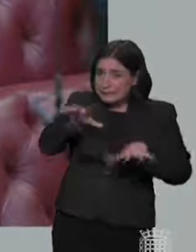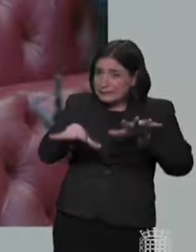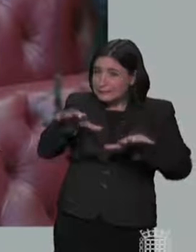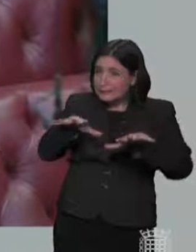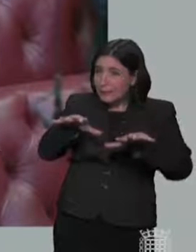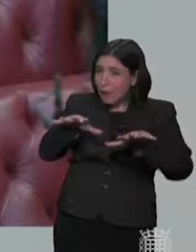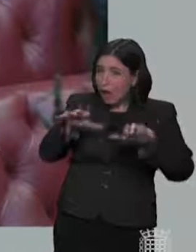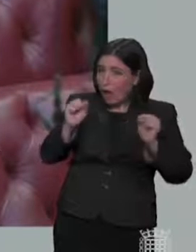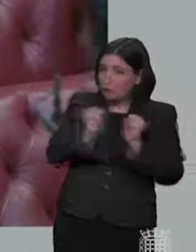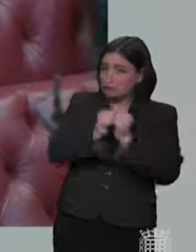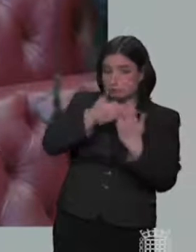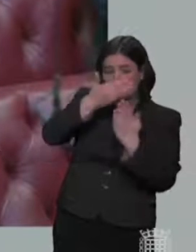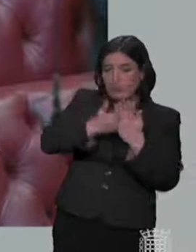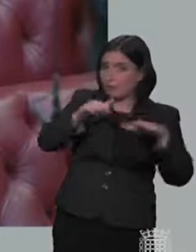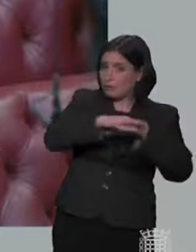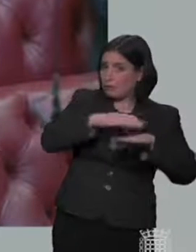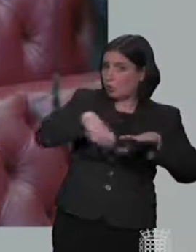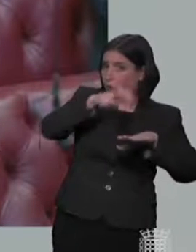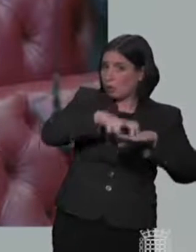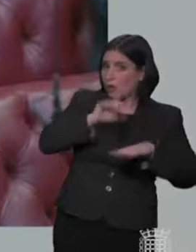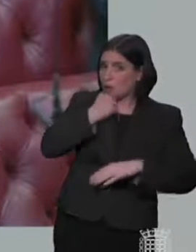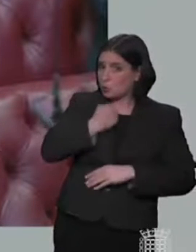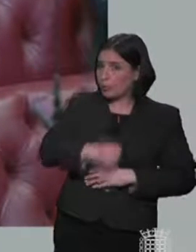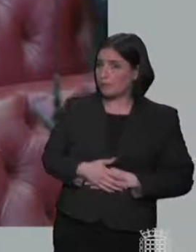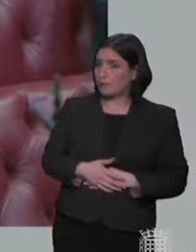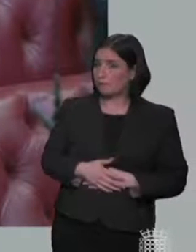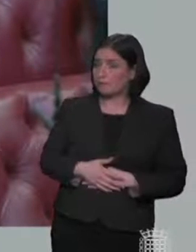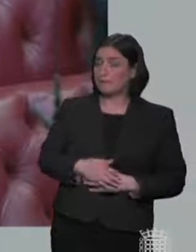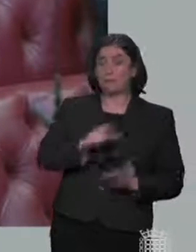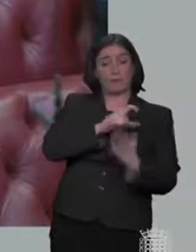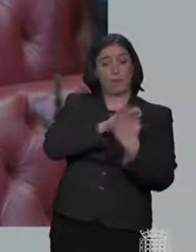and finally in clause three of the bill the secretary of state is required to issue guidance